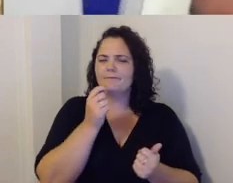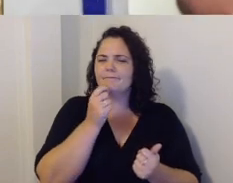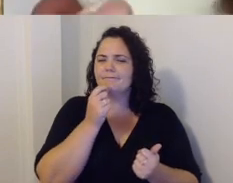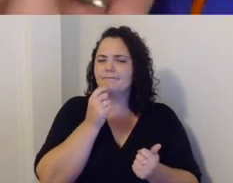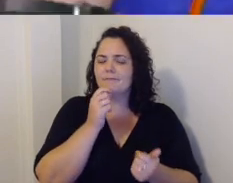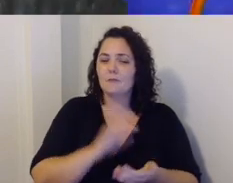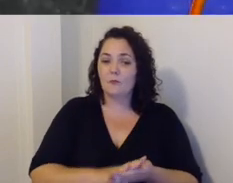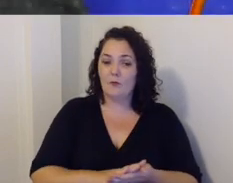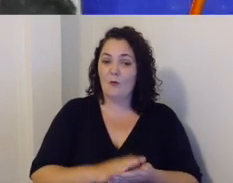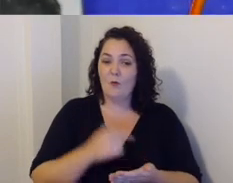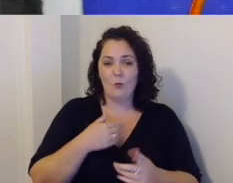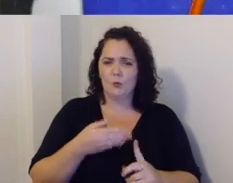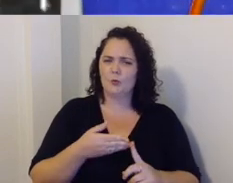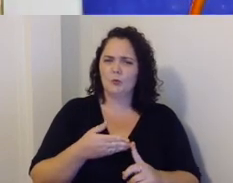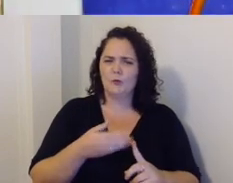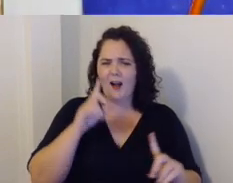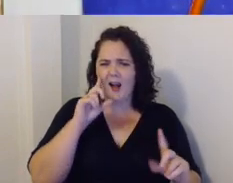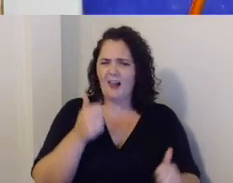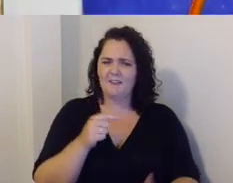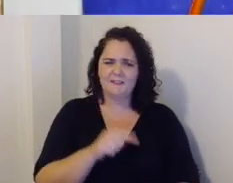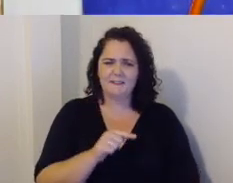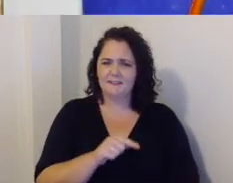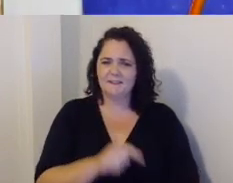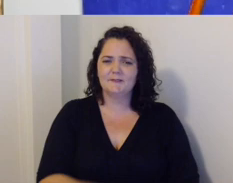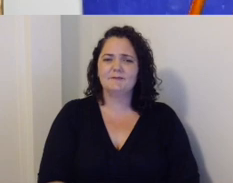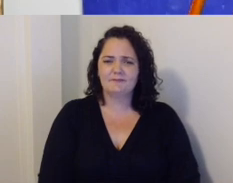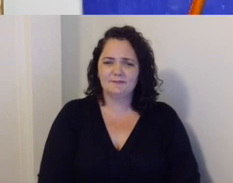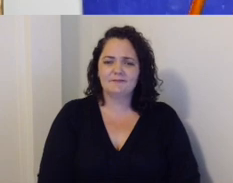of my absolute favorite studio materials, you can see that the powder, I don't know, can you see on